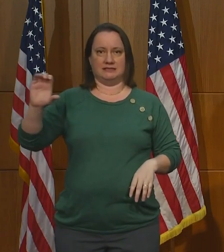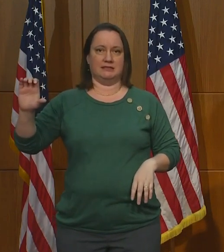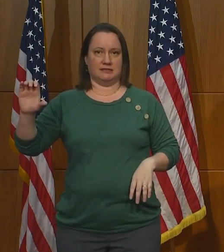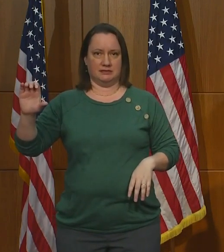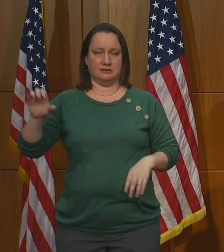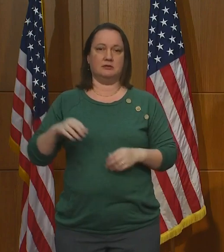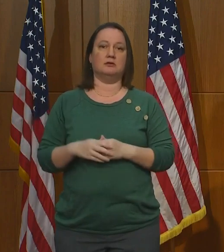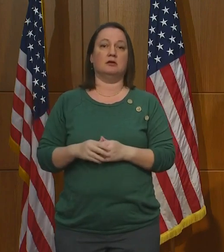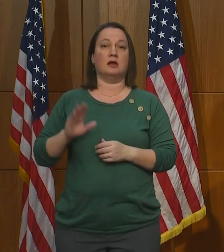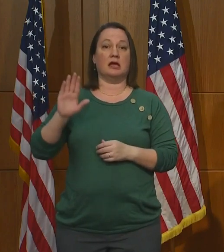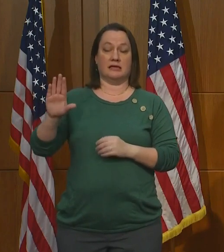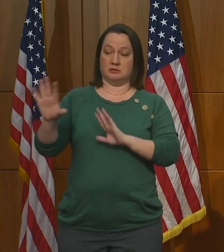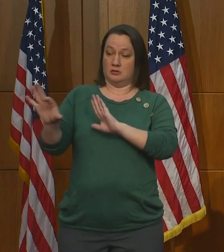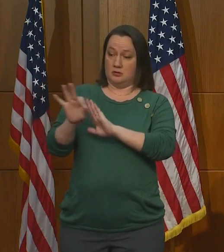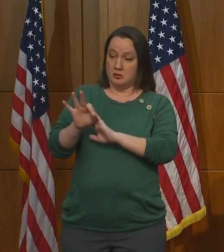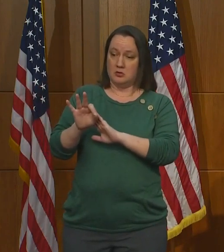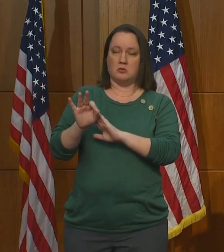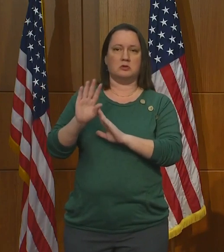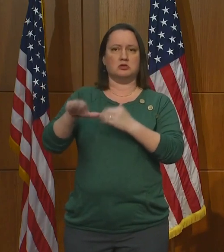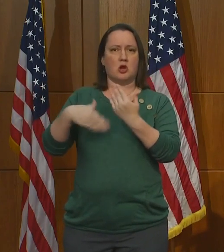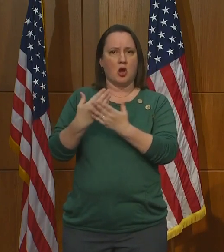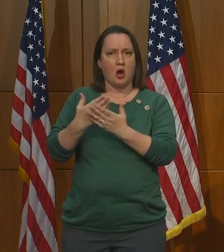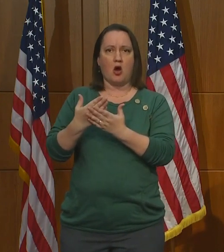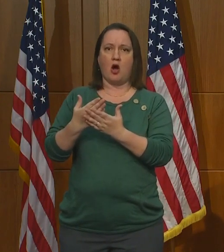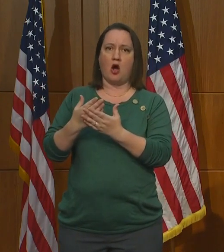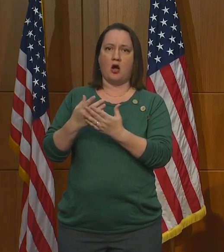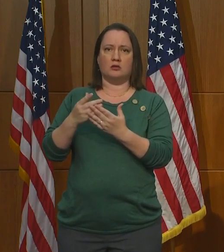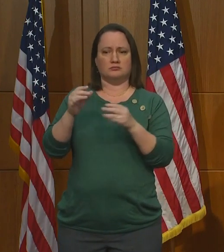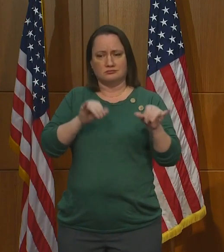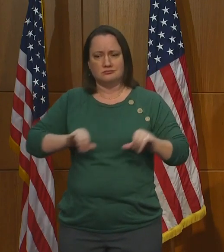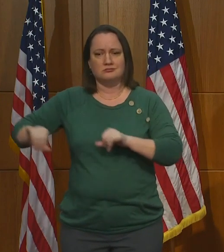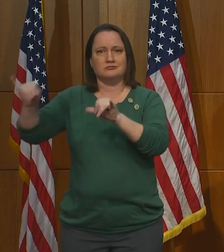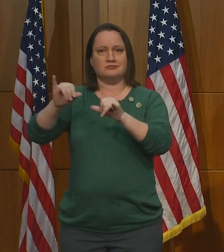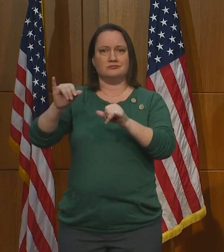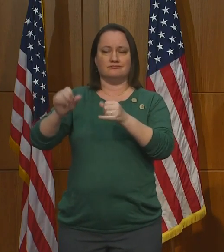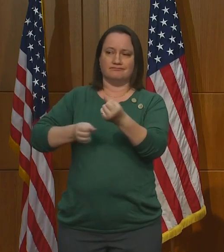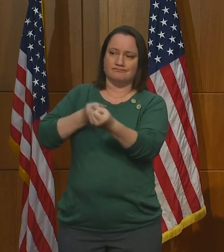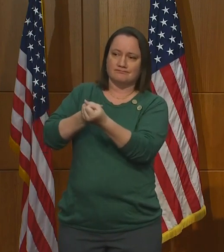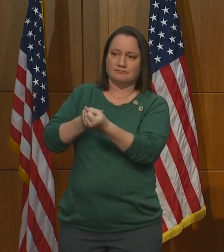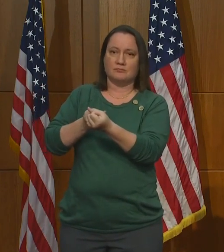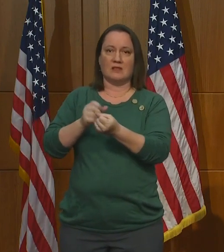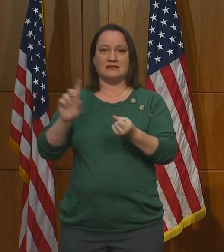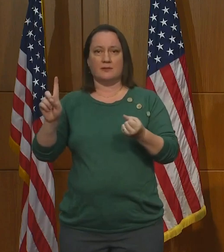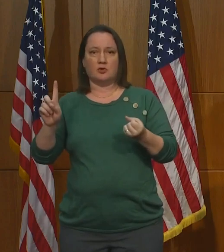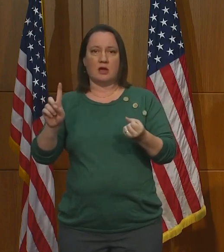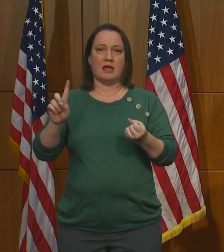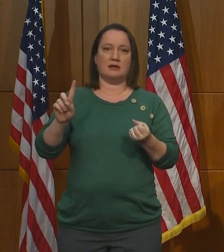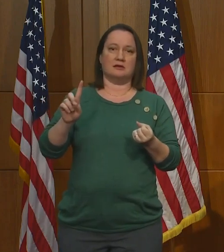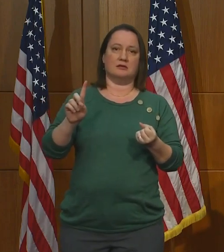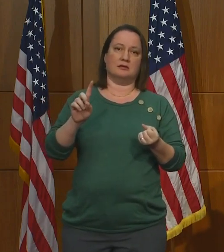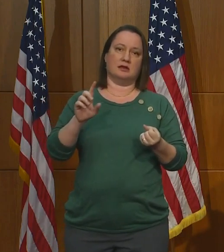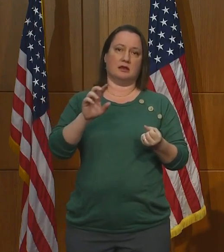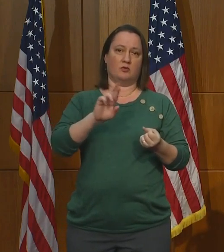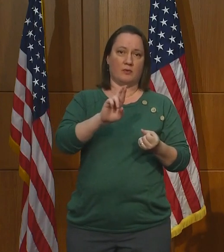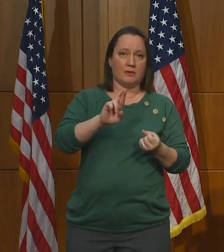HIS APPOINTMENT WAS UNANIMOUSLY SUPPORTED DURING SESSION BY